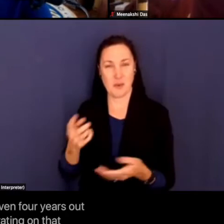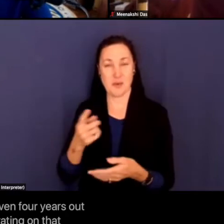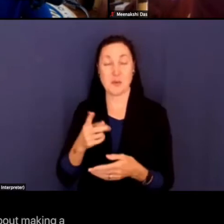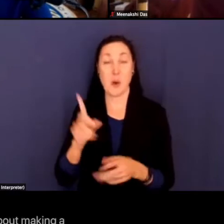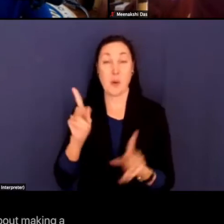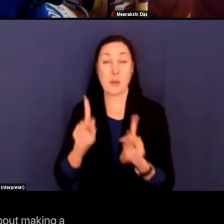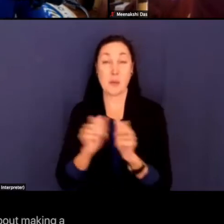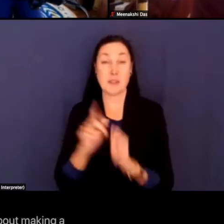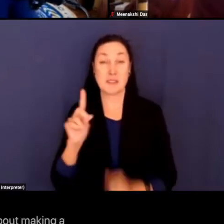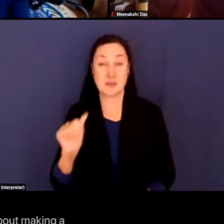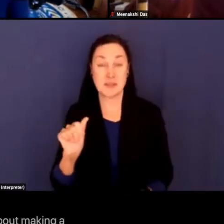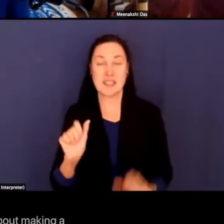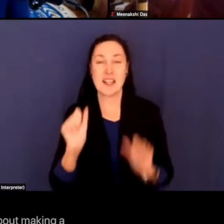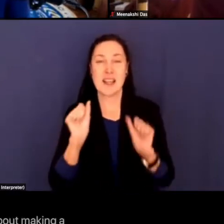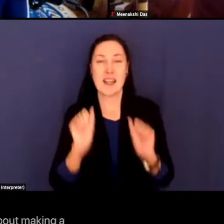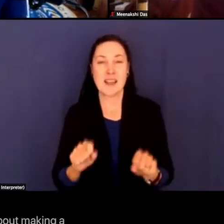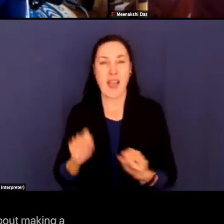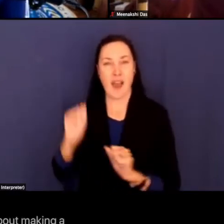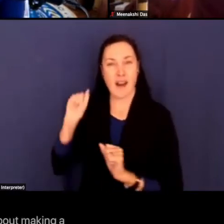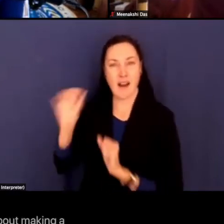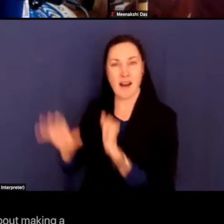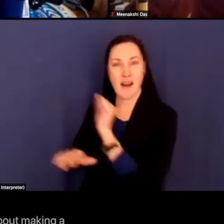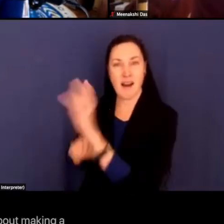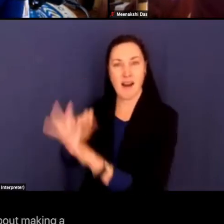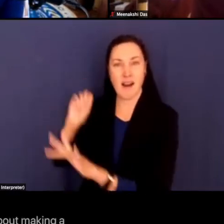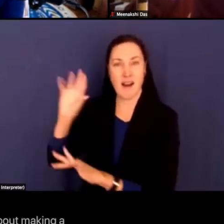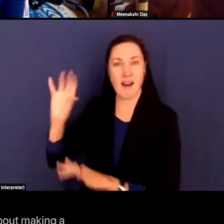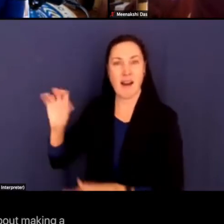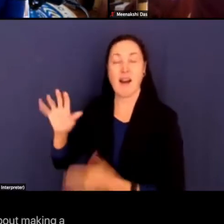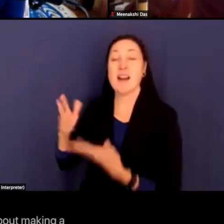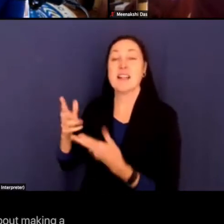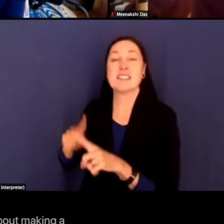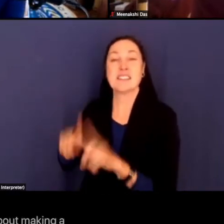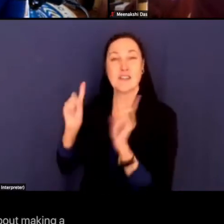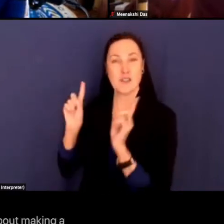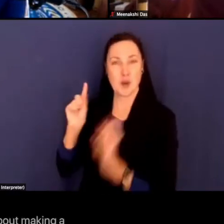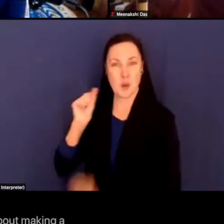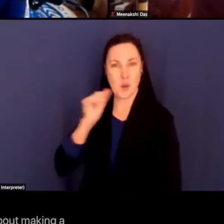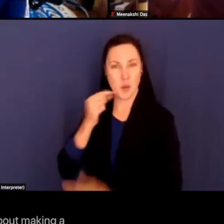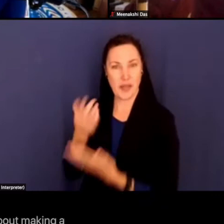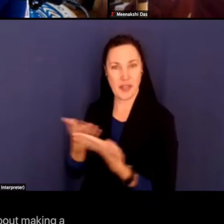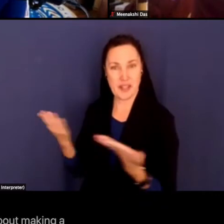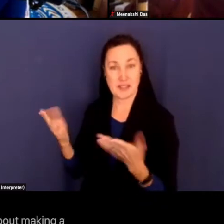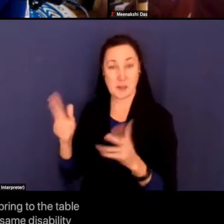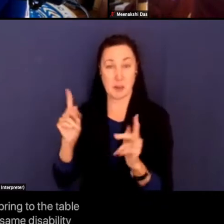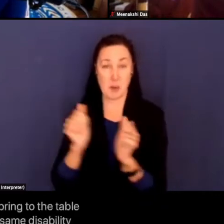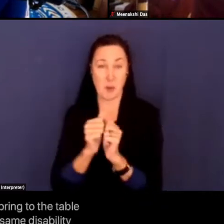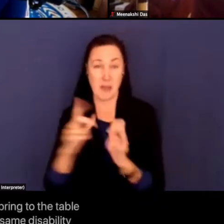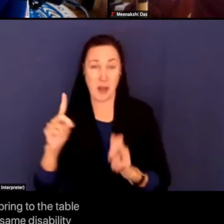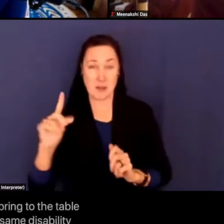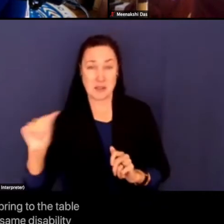someone without that same disability cannot bring. So where can we glean that value? I think it is